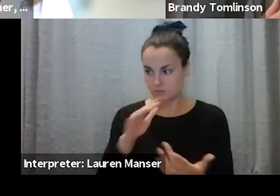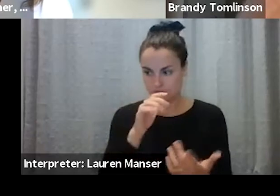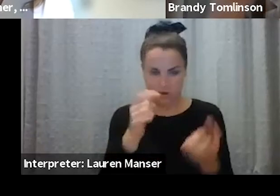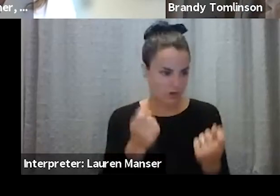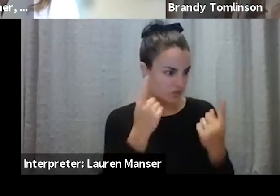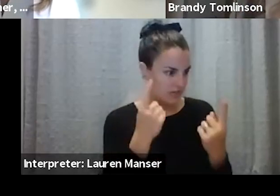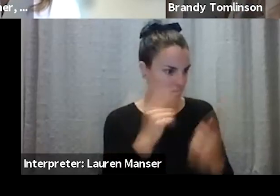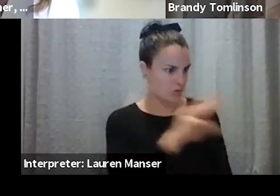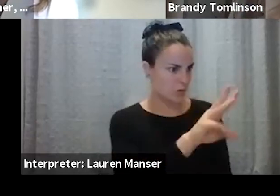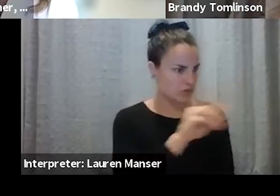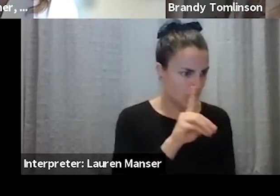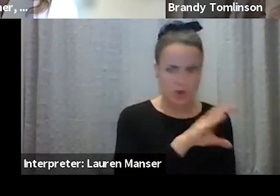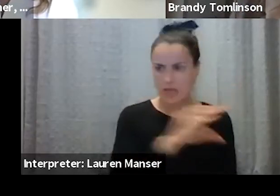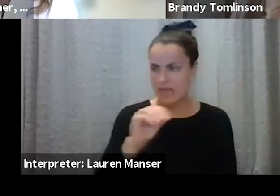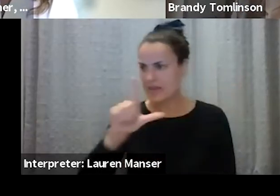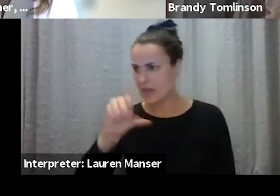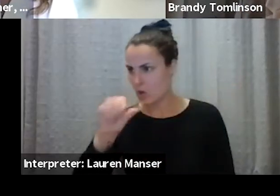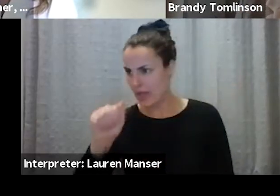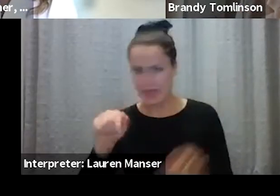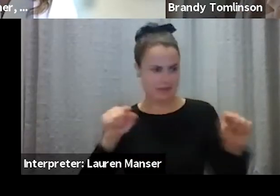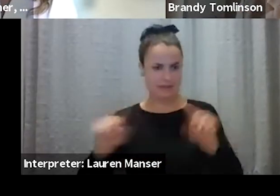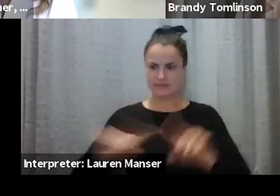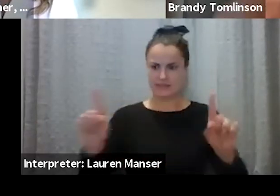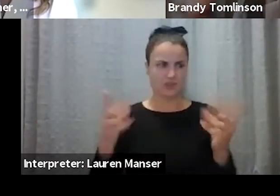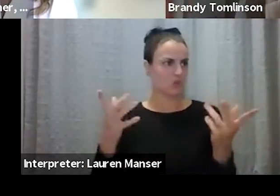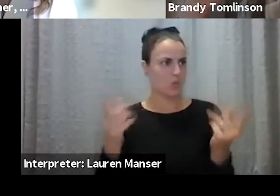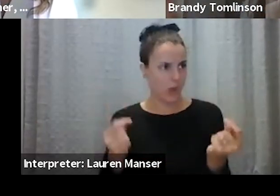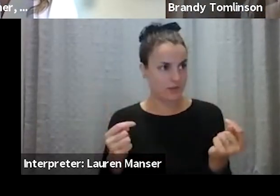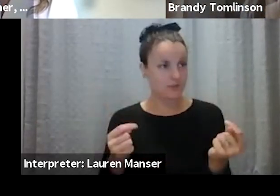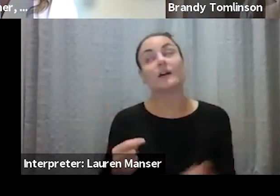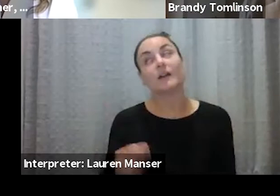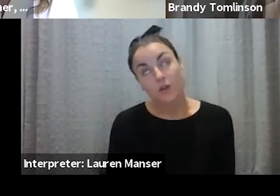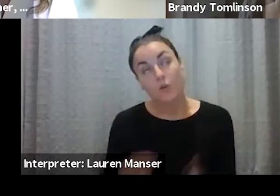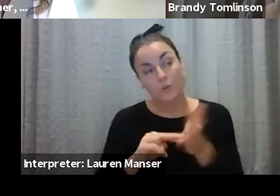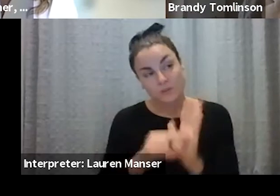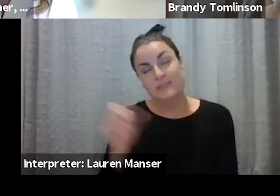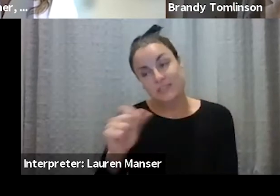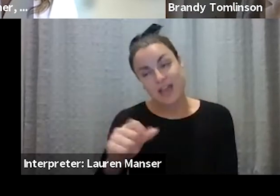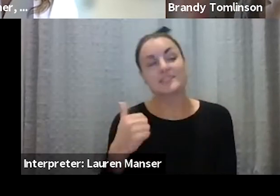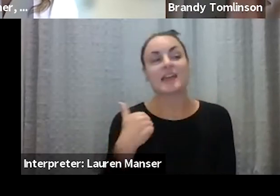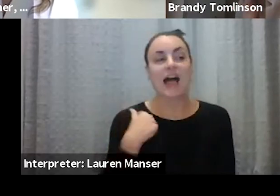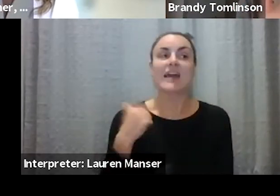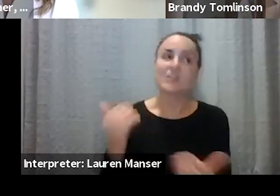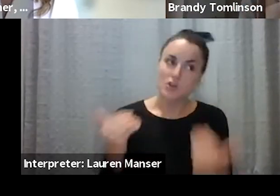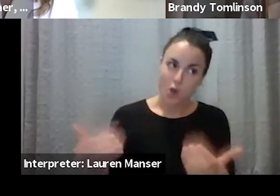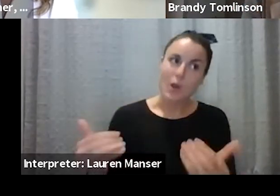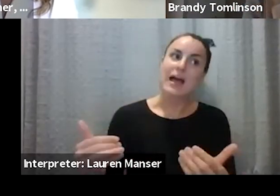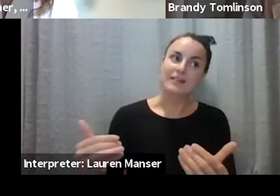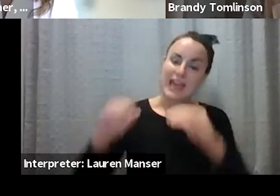and a leave of absence. There have been a couple cases where I've had to educate colleges and say no, you can't force students to withdraw,